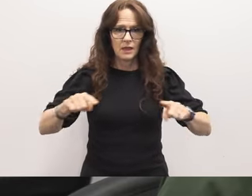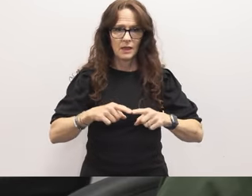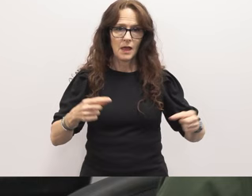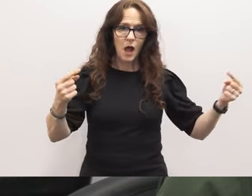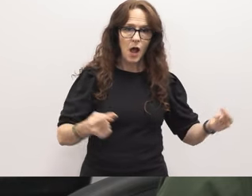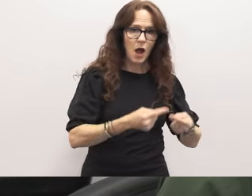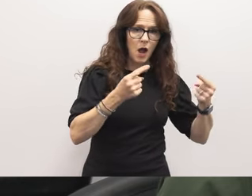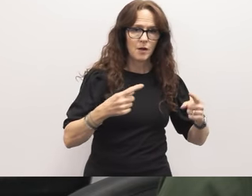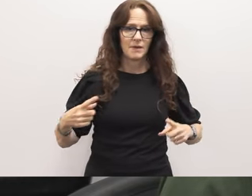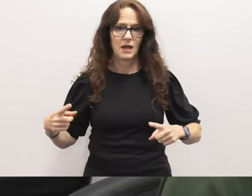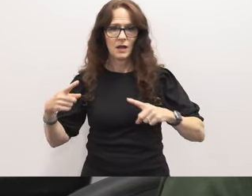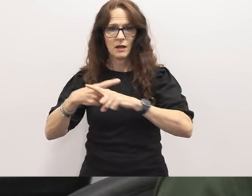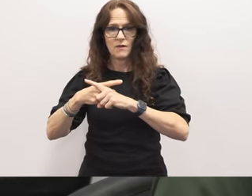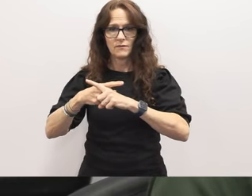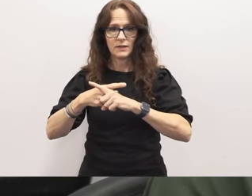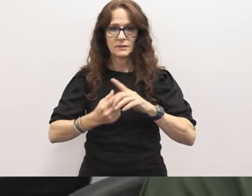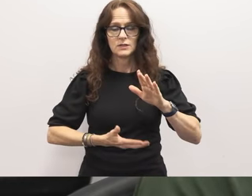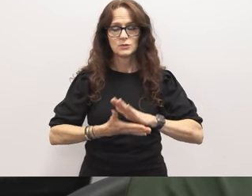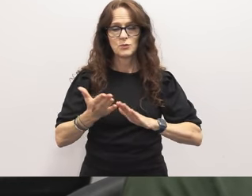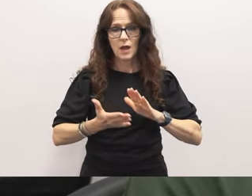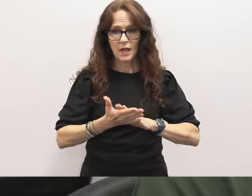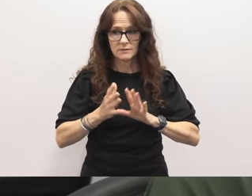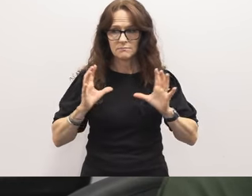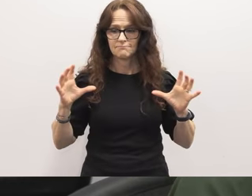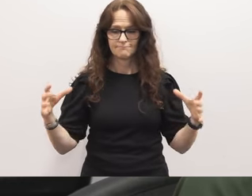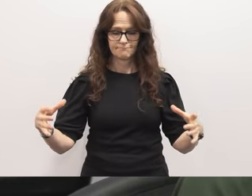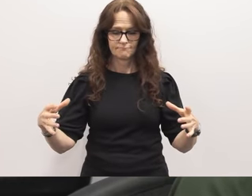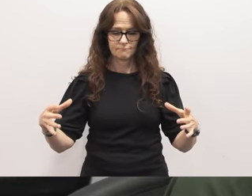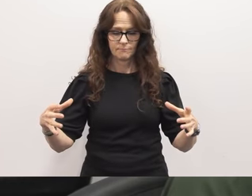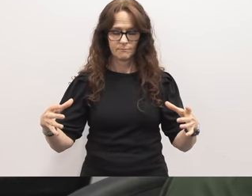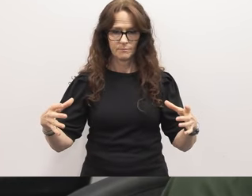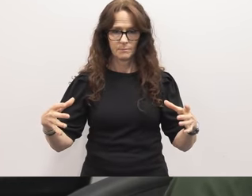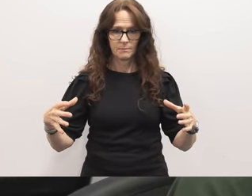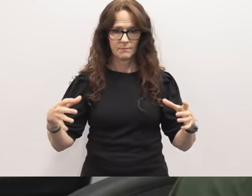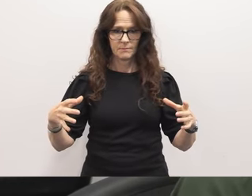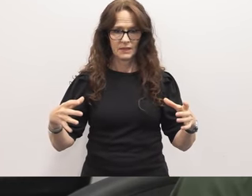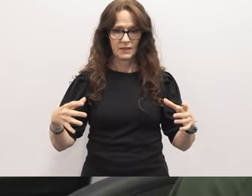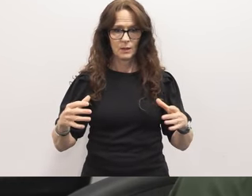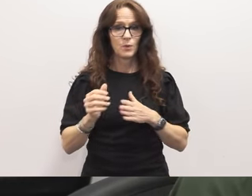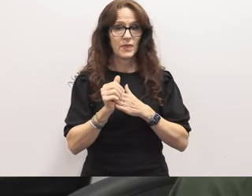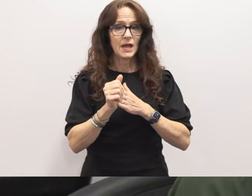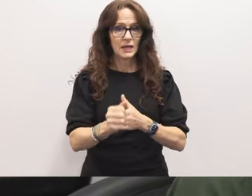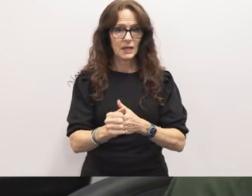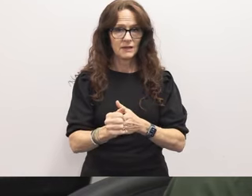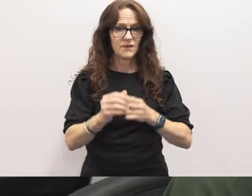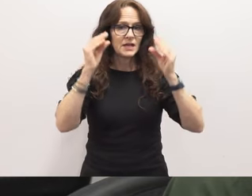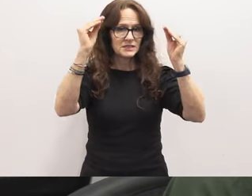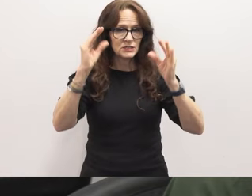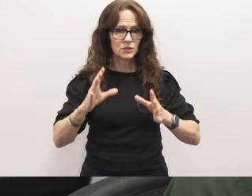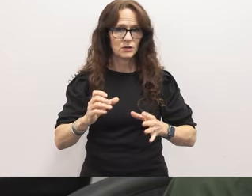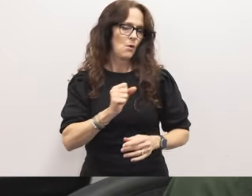which is run, which really uncovers under the guidance of a teacher or faculty member.